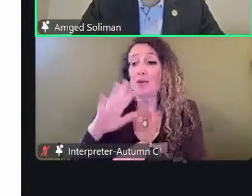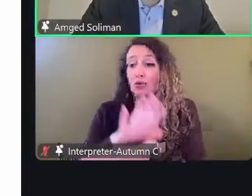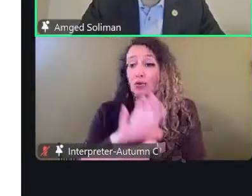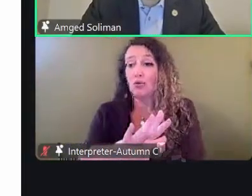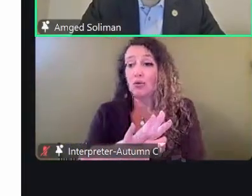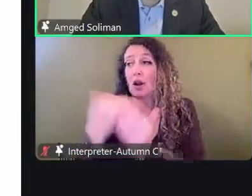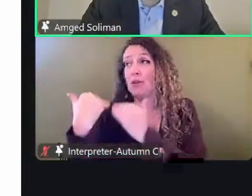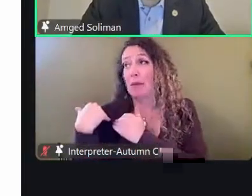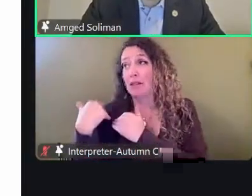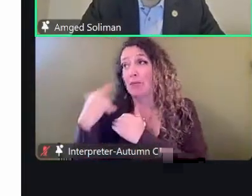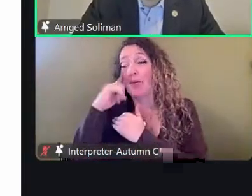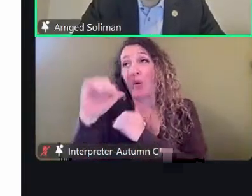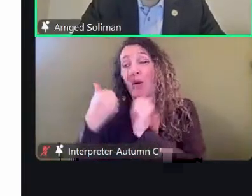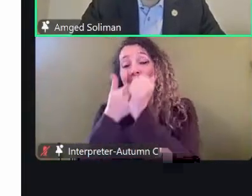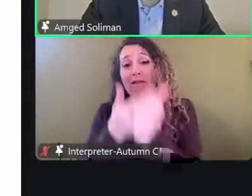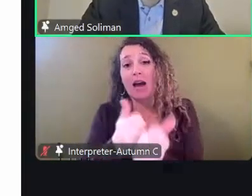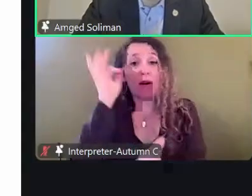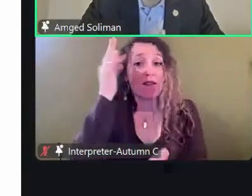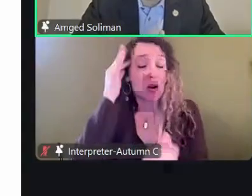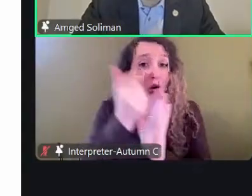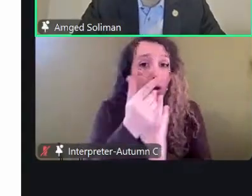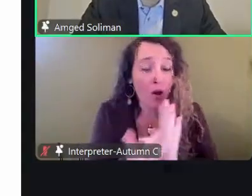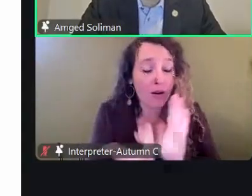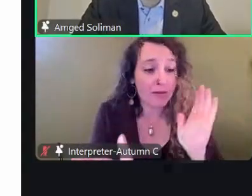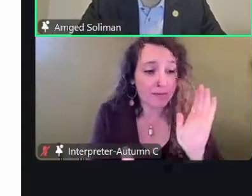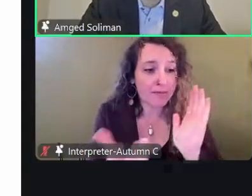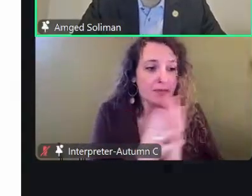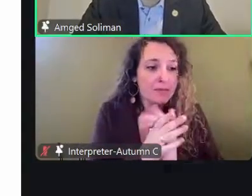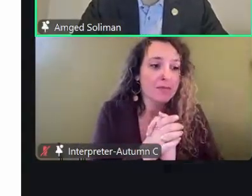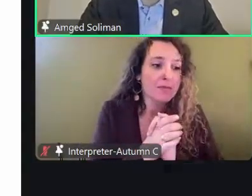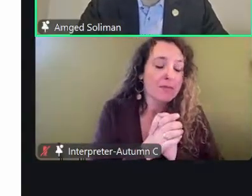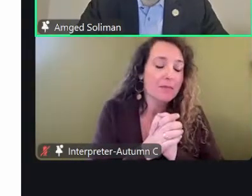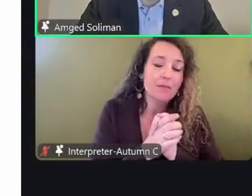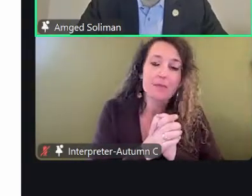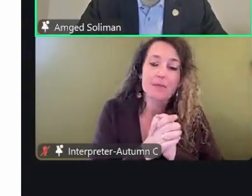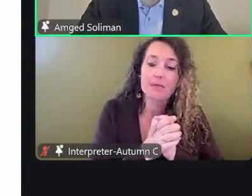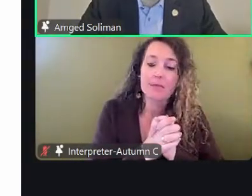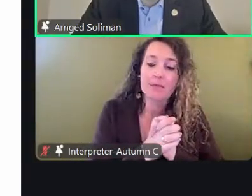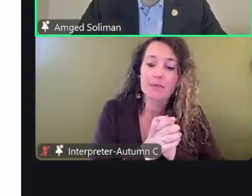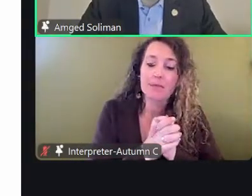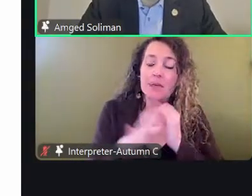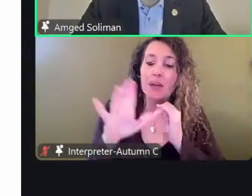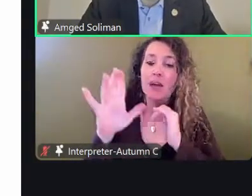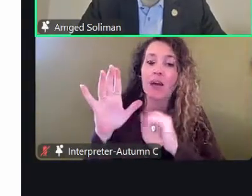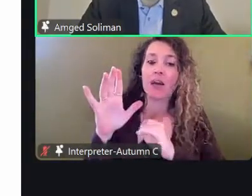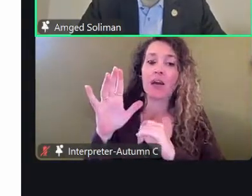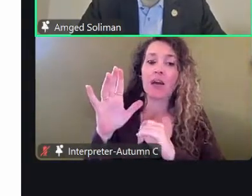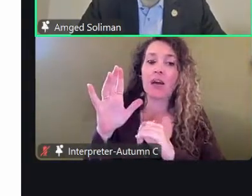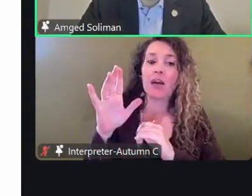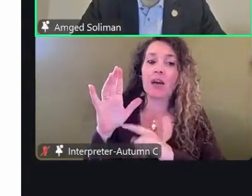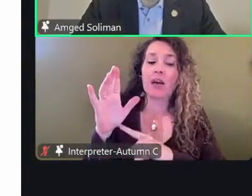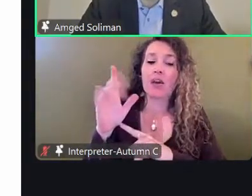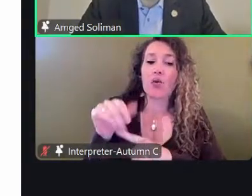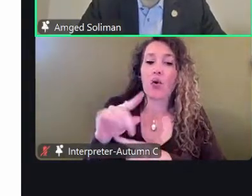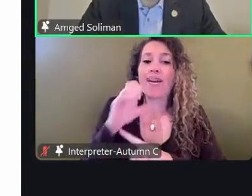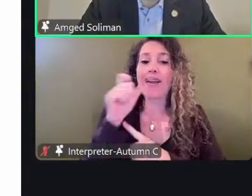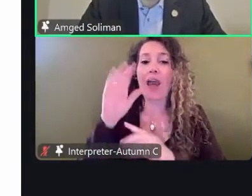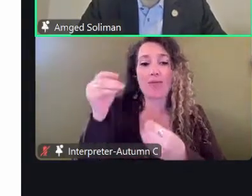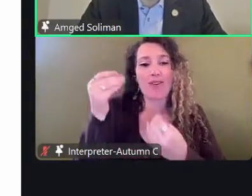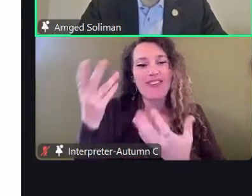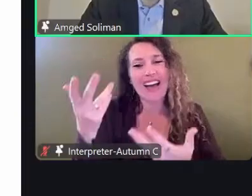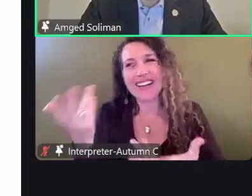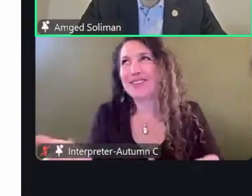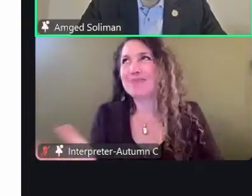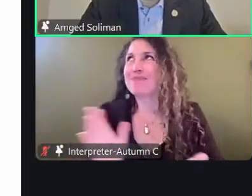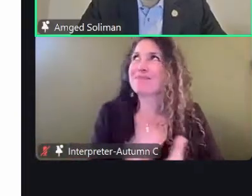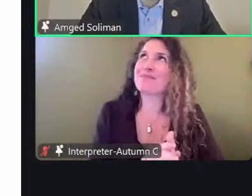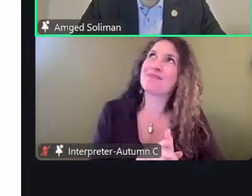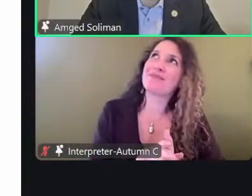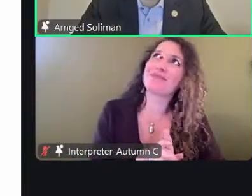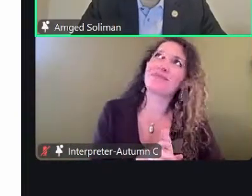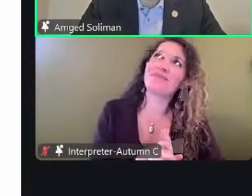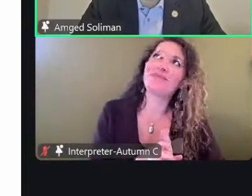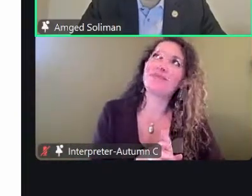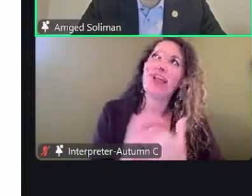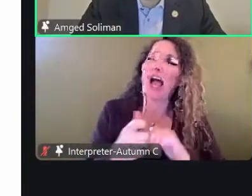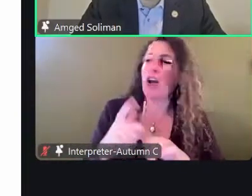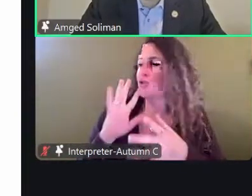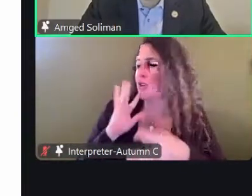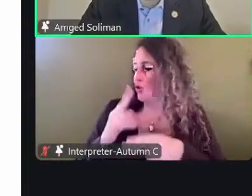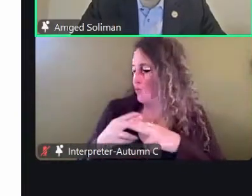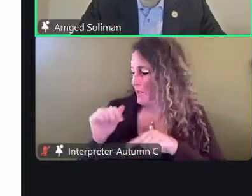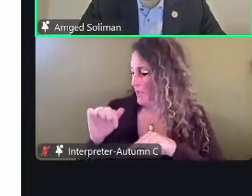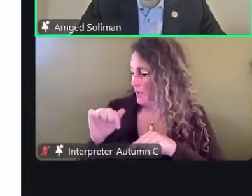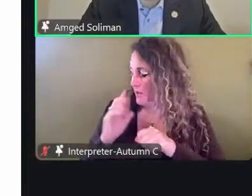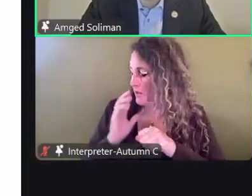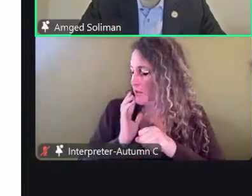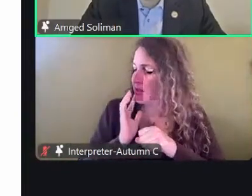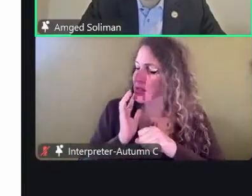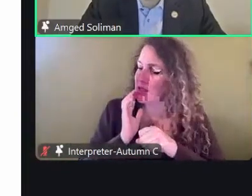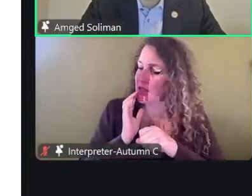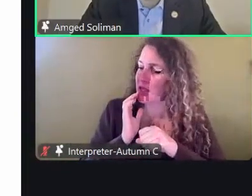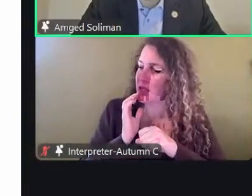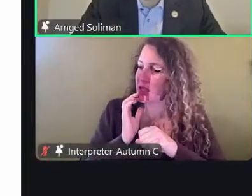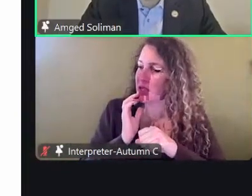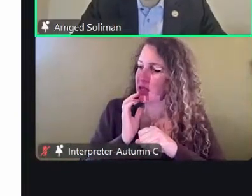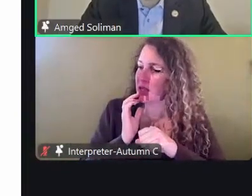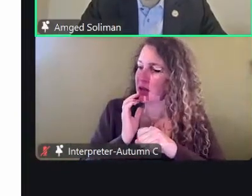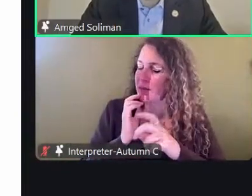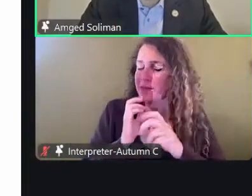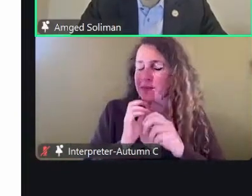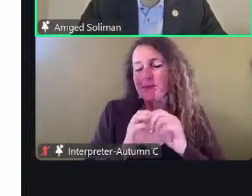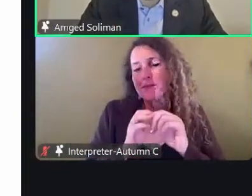with federal laws. Uh certainly uh you're not providing um or how should we put this? Um,